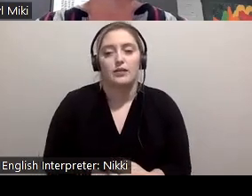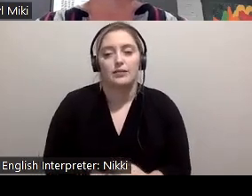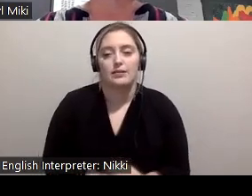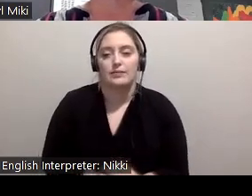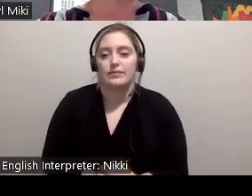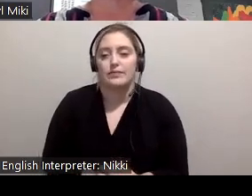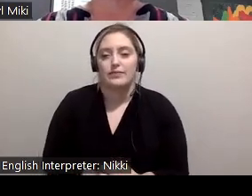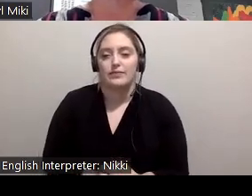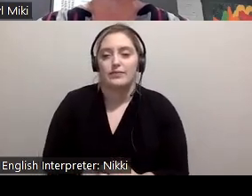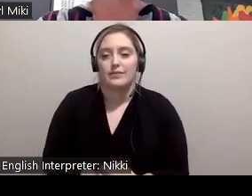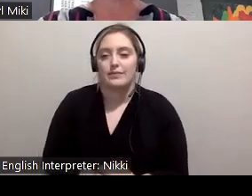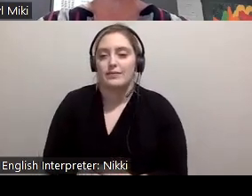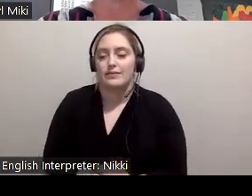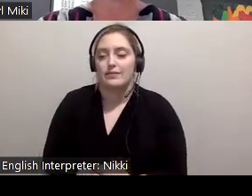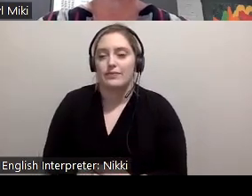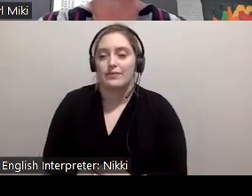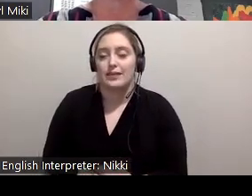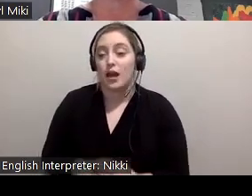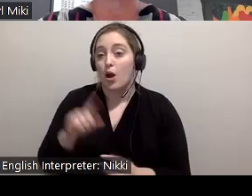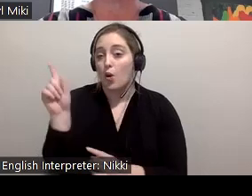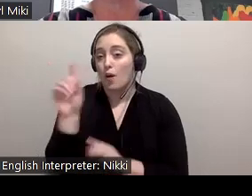program in the grant guidelines. So, we do encourage